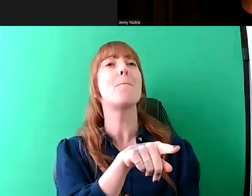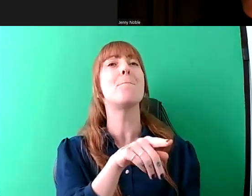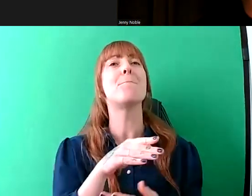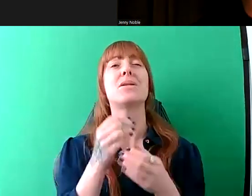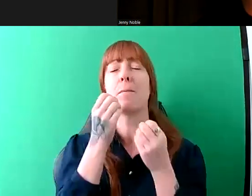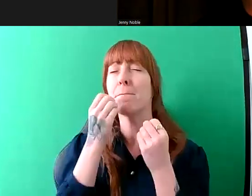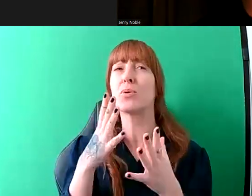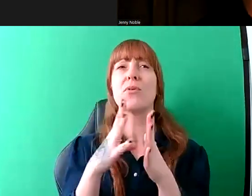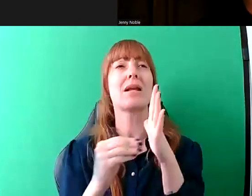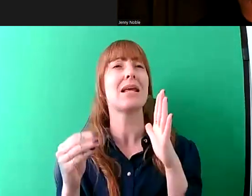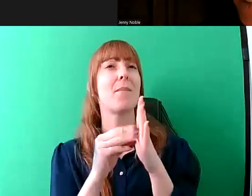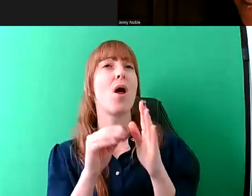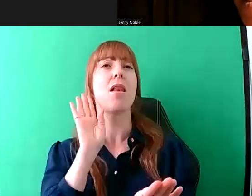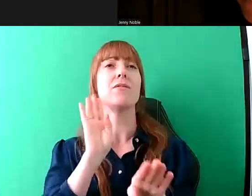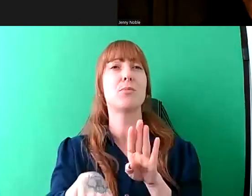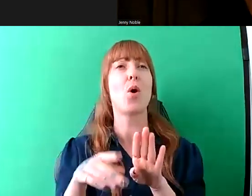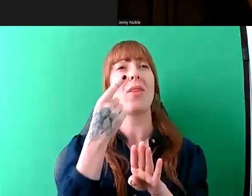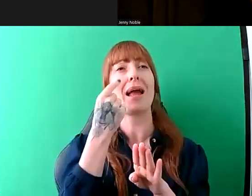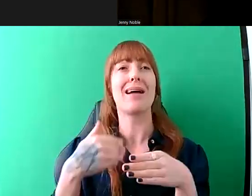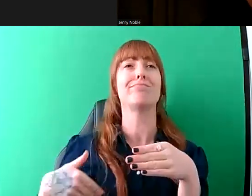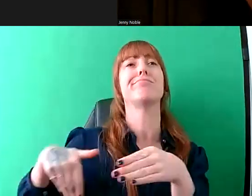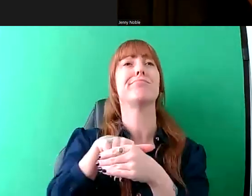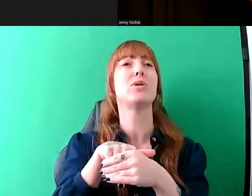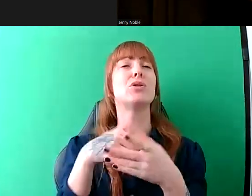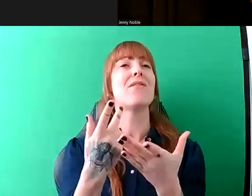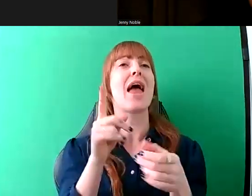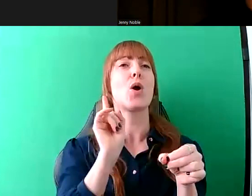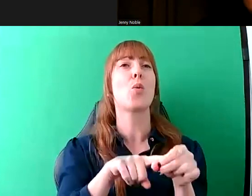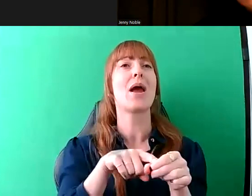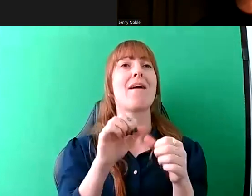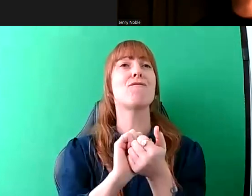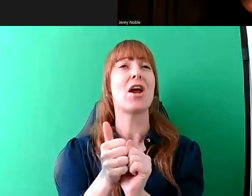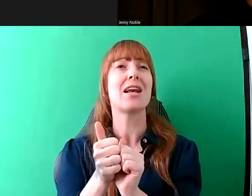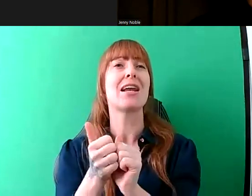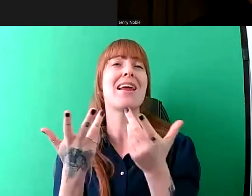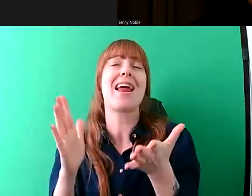of sport that can be inclusive, and career friendly, and joyous,